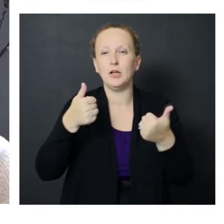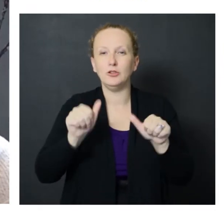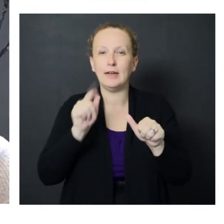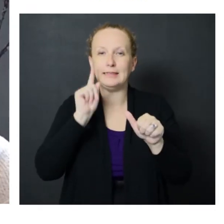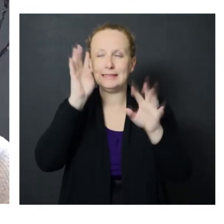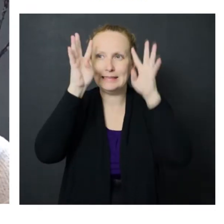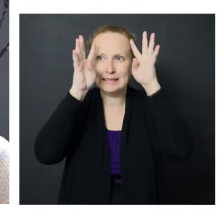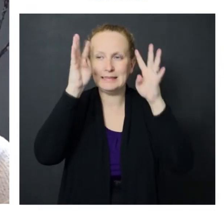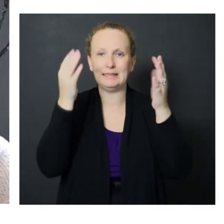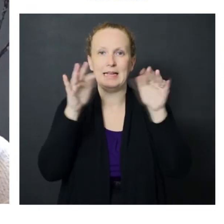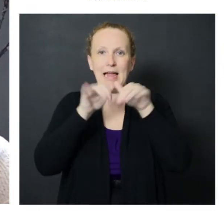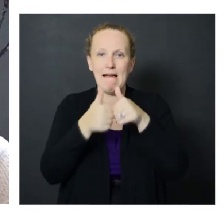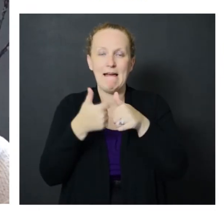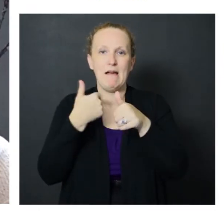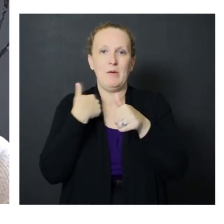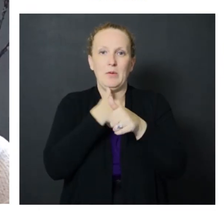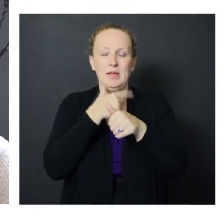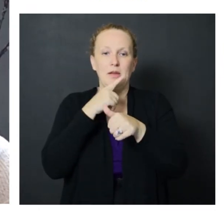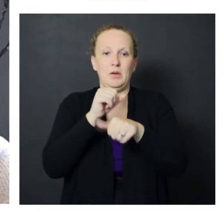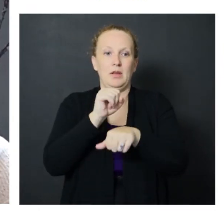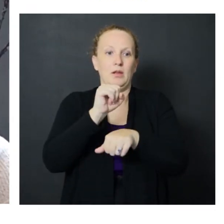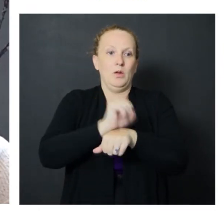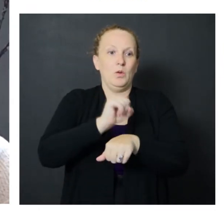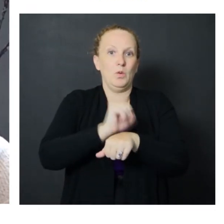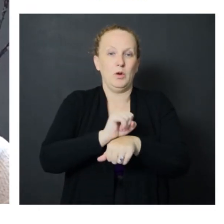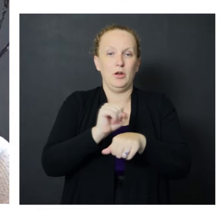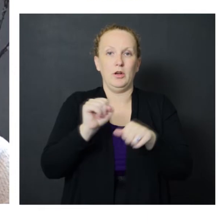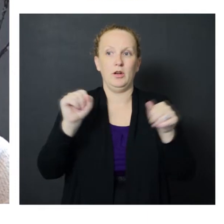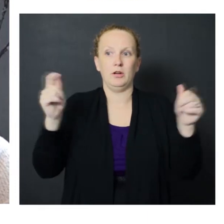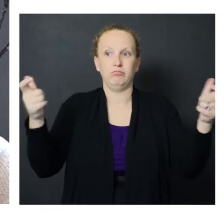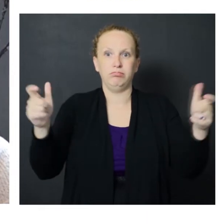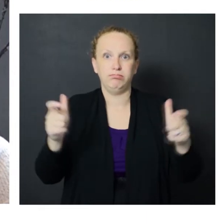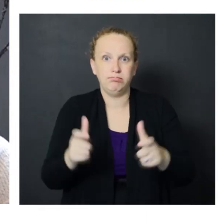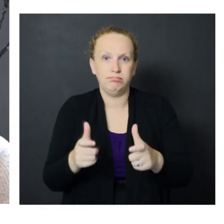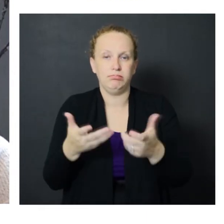workforce reduction solutions be it furlough, sleigh, oh,